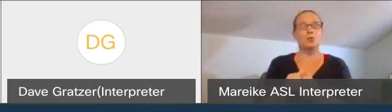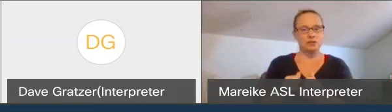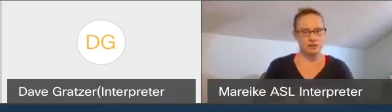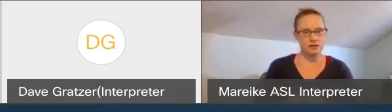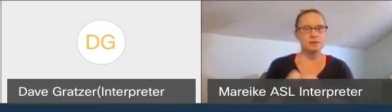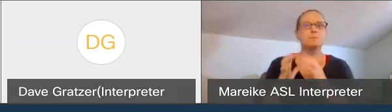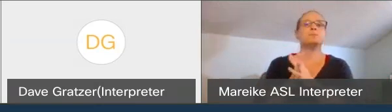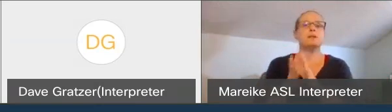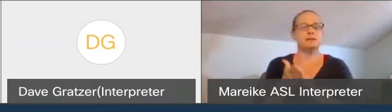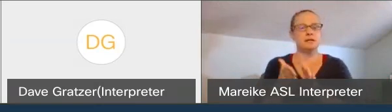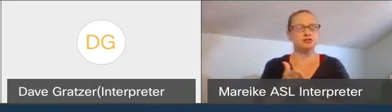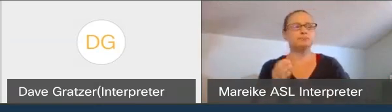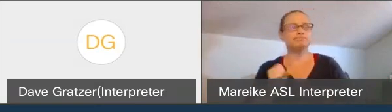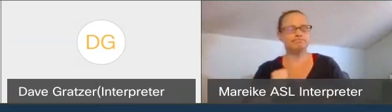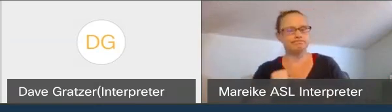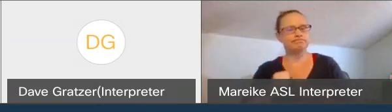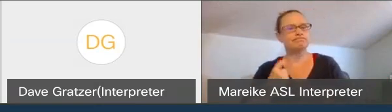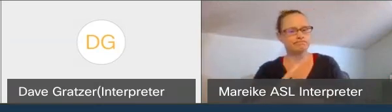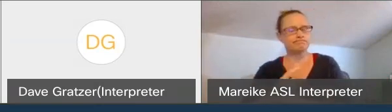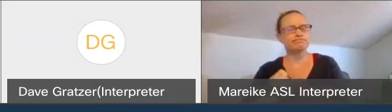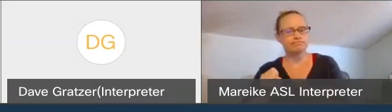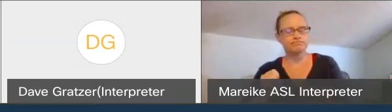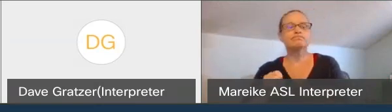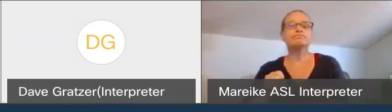Tanis: Right. So, um, so in 2014,